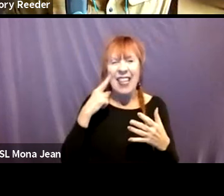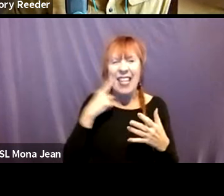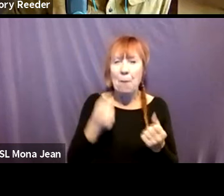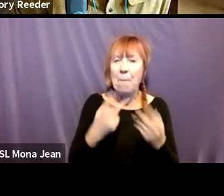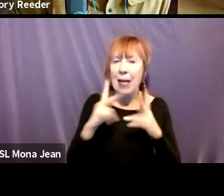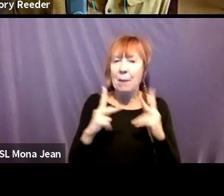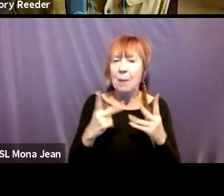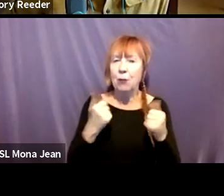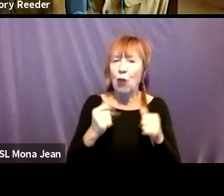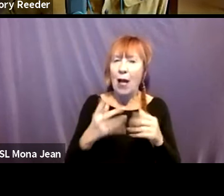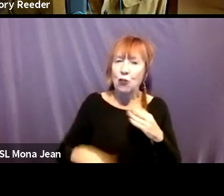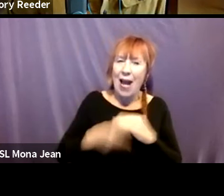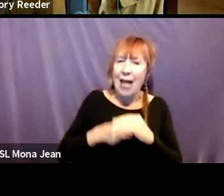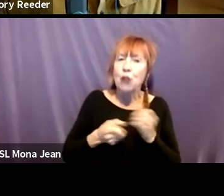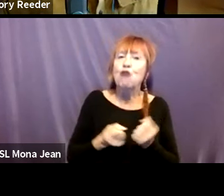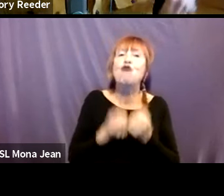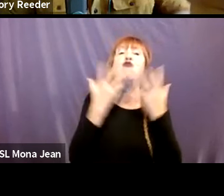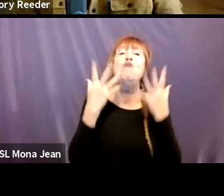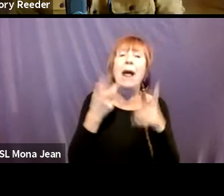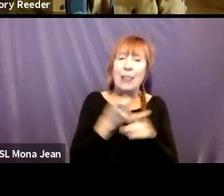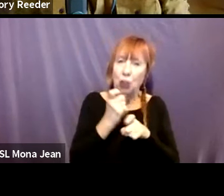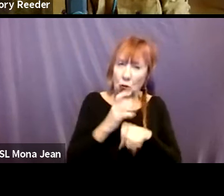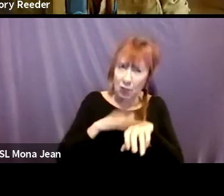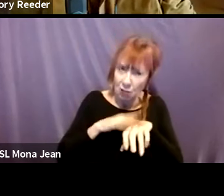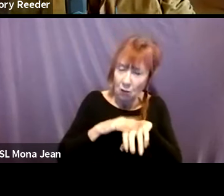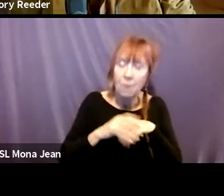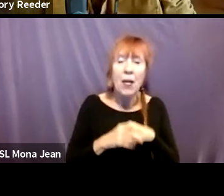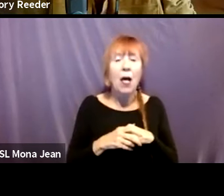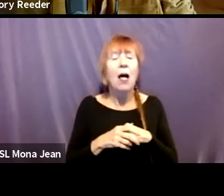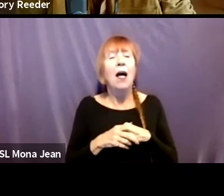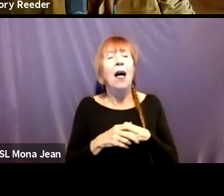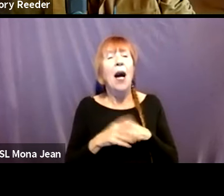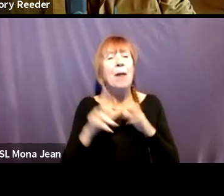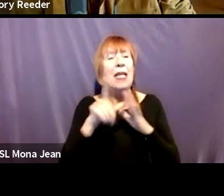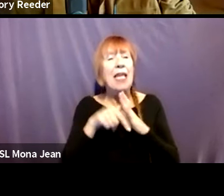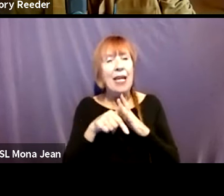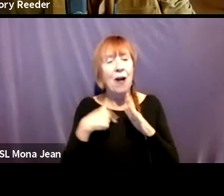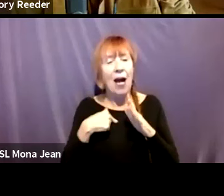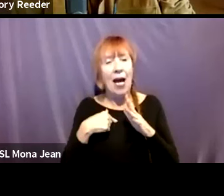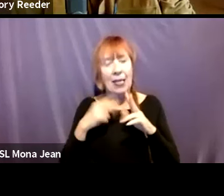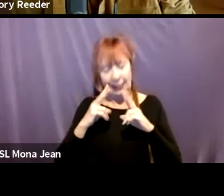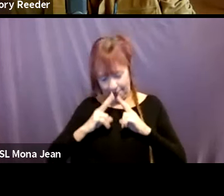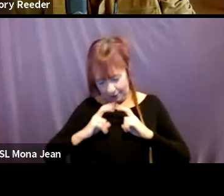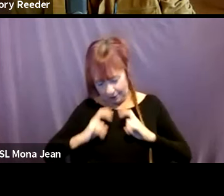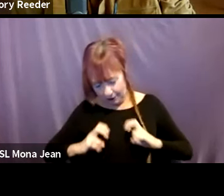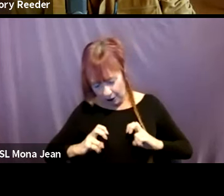And it wasn't until I kind of re-examined what I wanted to write about and who I wanted to be as a human